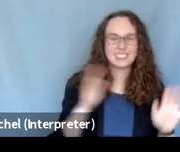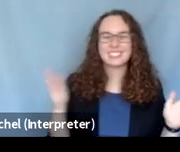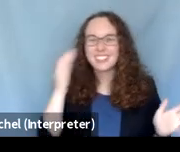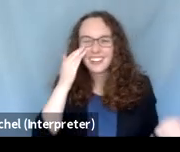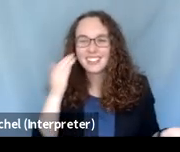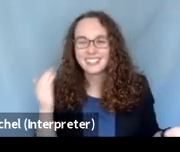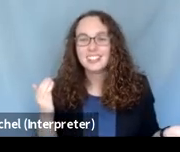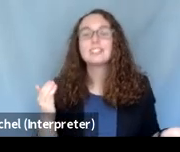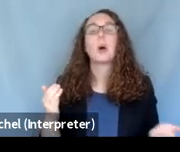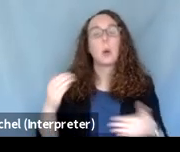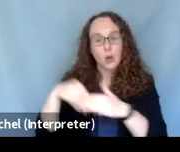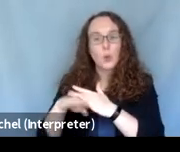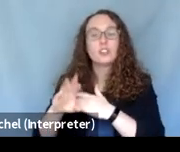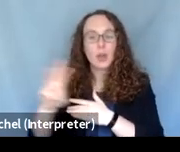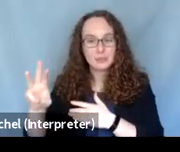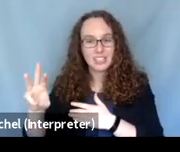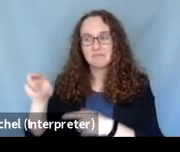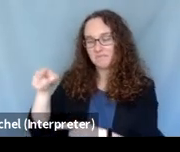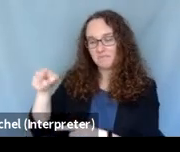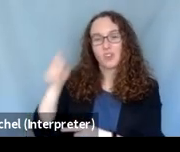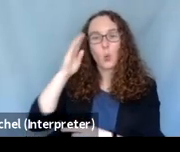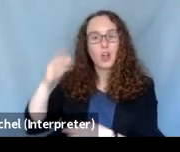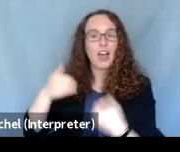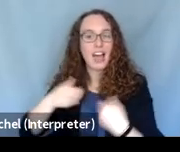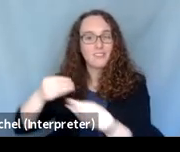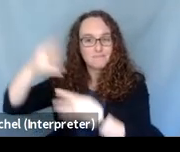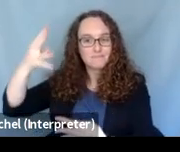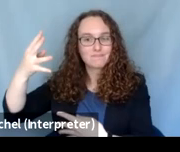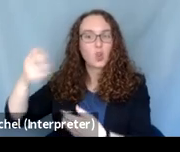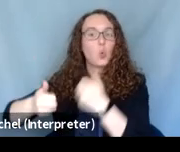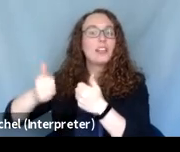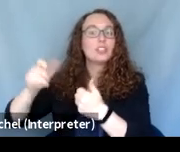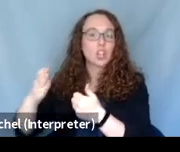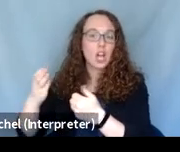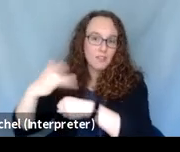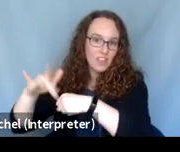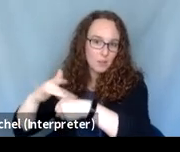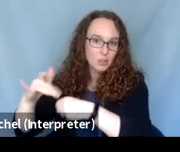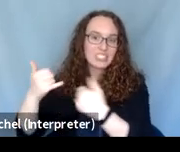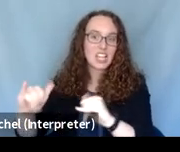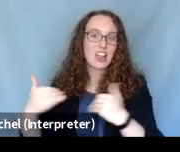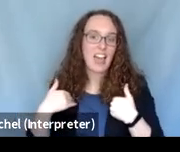positions are available on campus. Okay we have another one